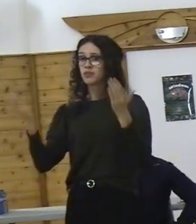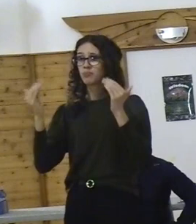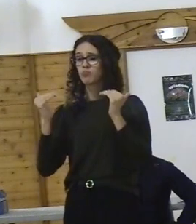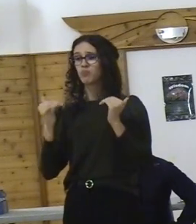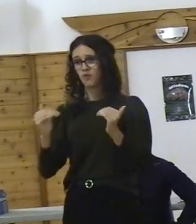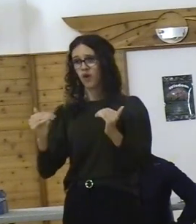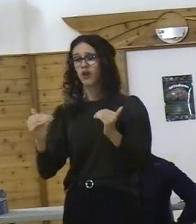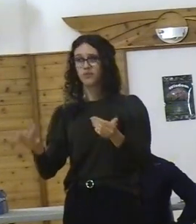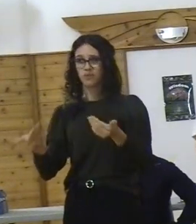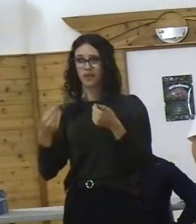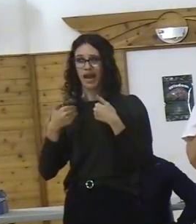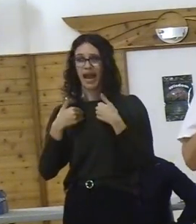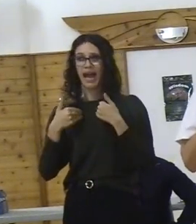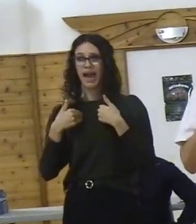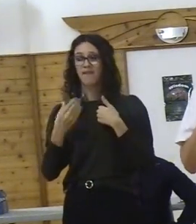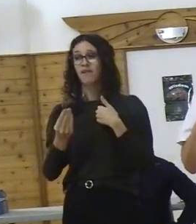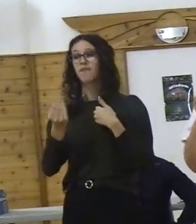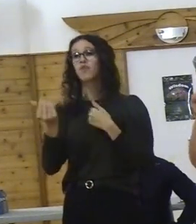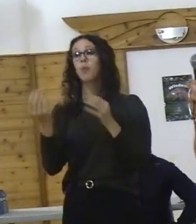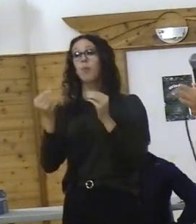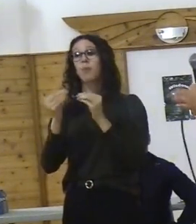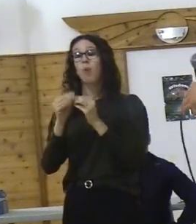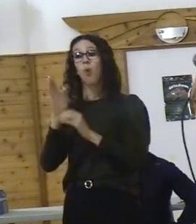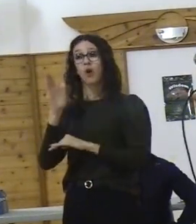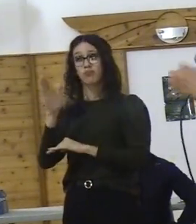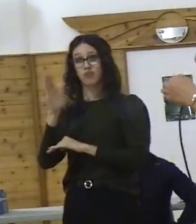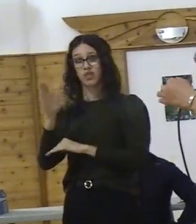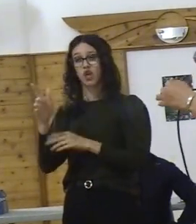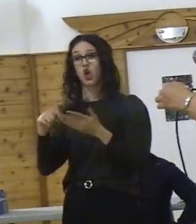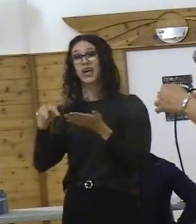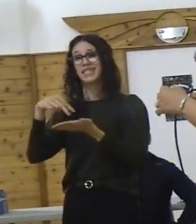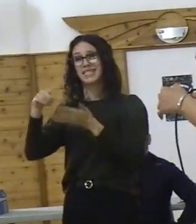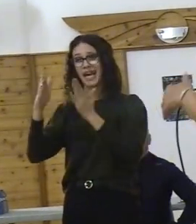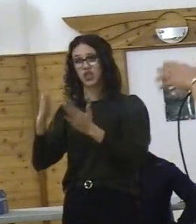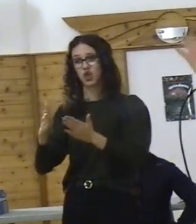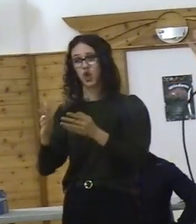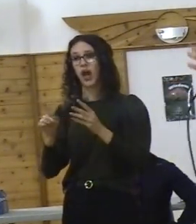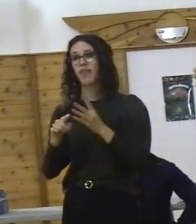We've got a couple more speakers and a dancer, a closing prayer.